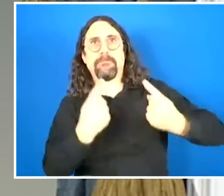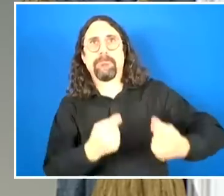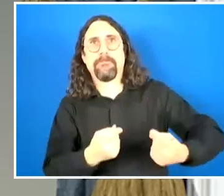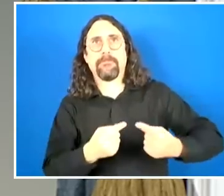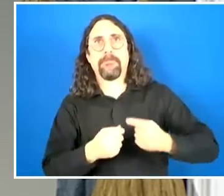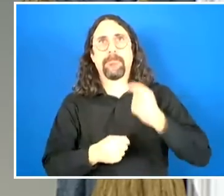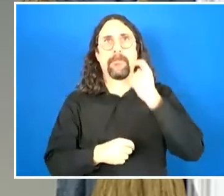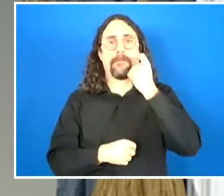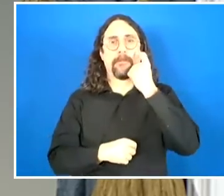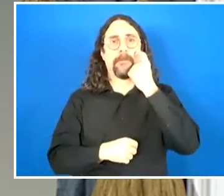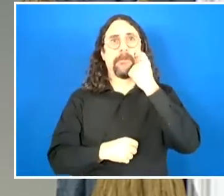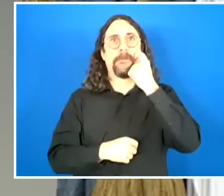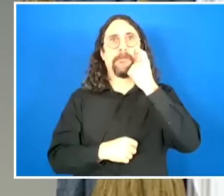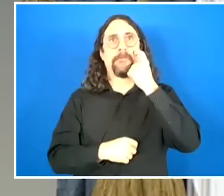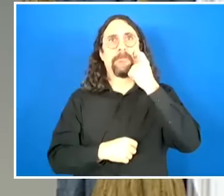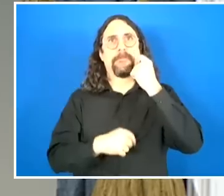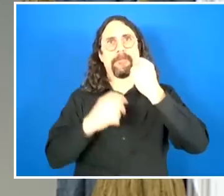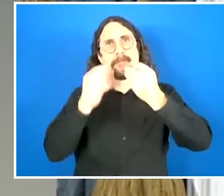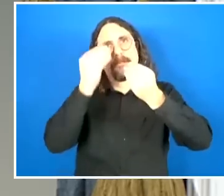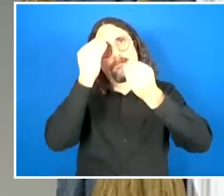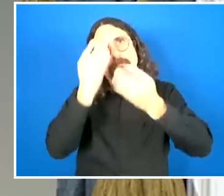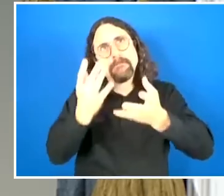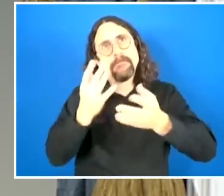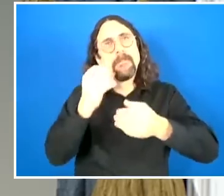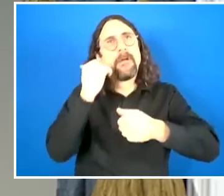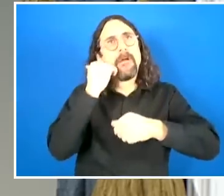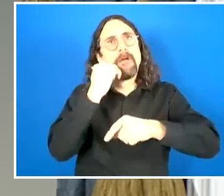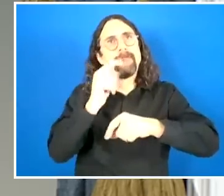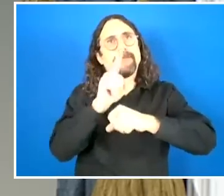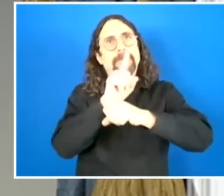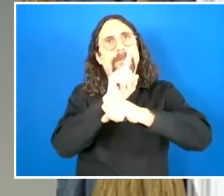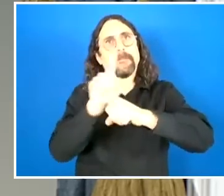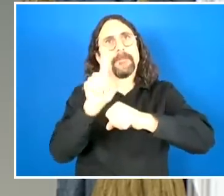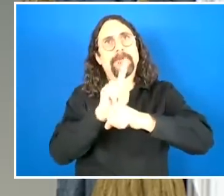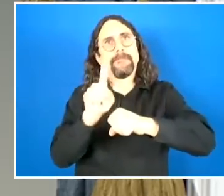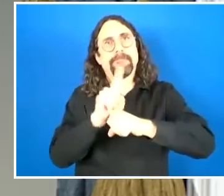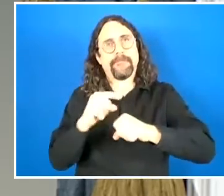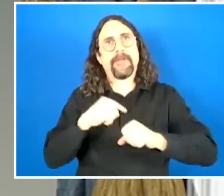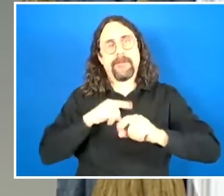YONOU KW, I'VE SPENT EVERY WEEK VISITING OUR REGIONAL ENRICHMENT